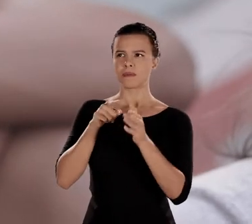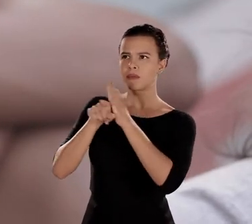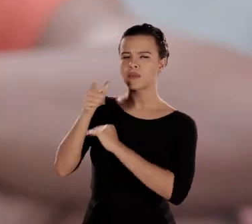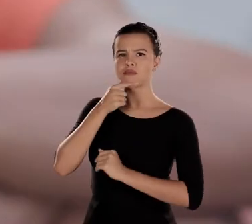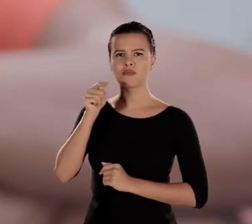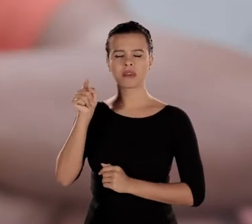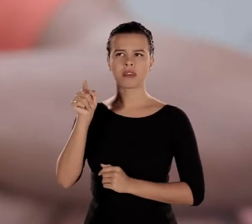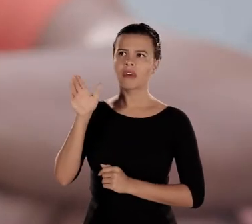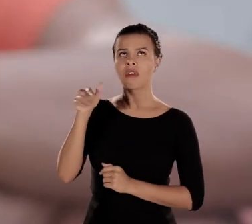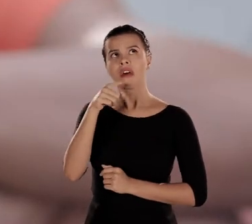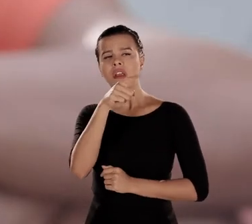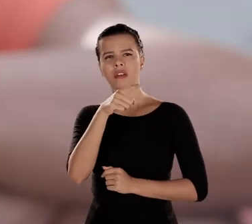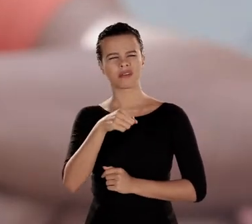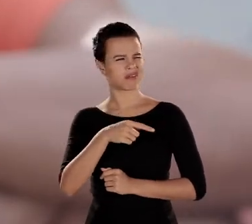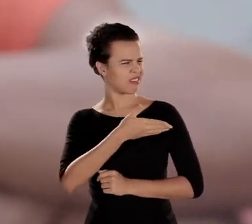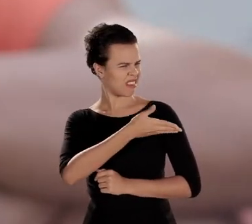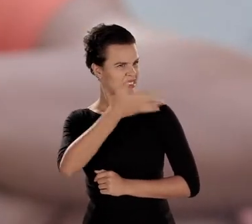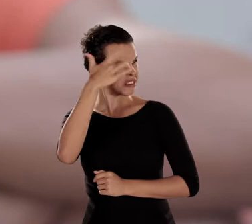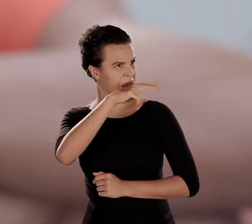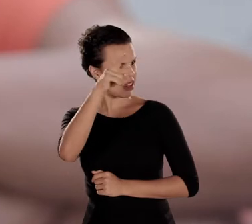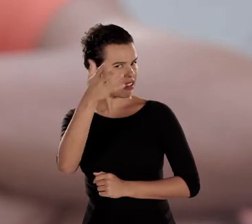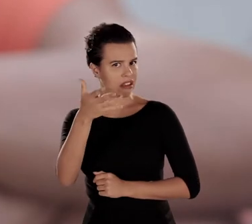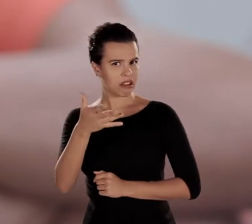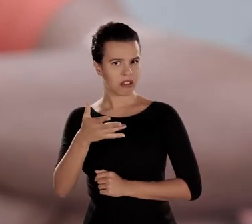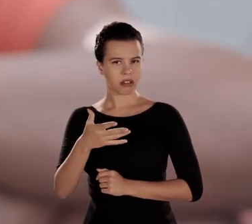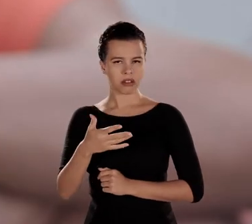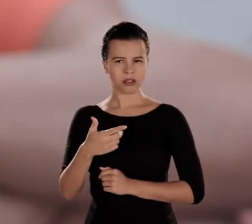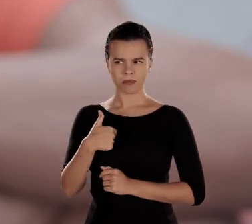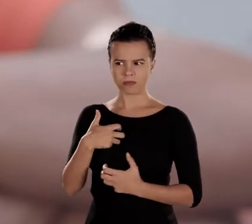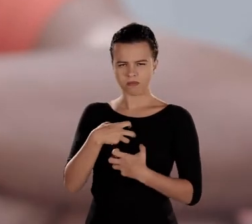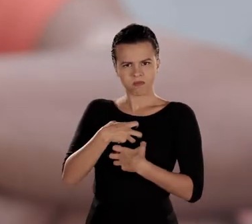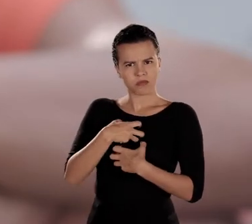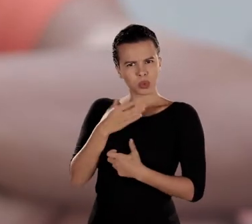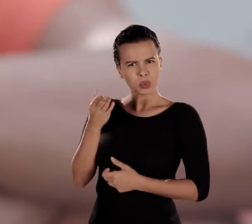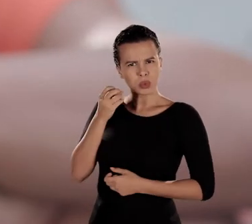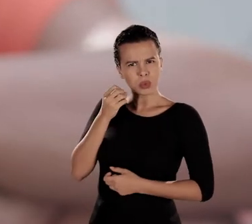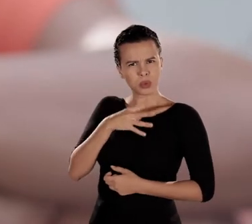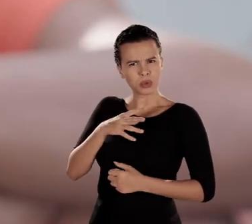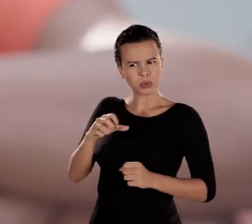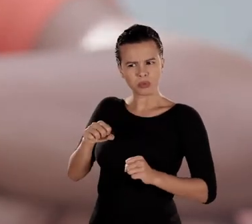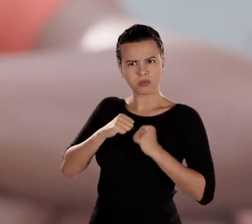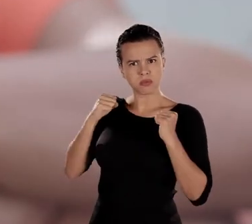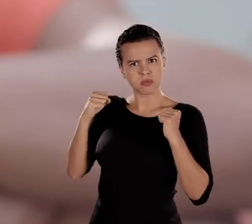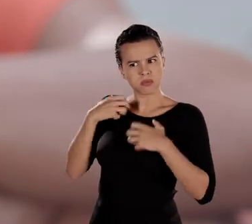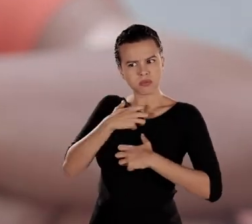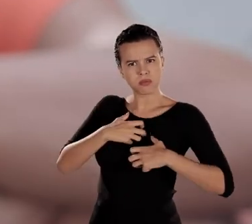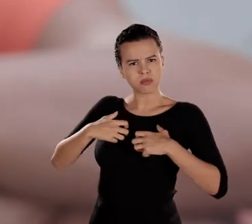He told her: "Don't you know how to read?" That sparked so much indignation not just in me,